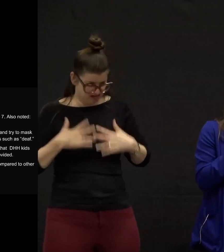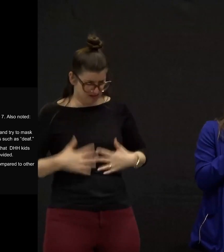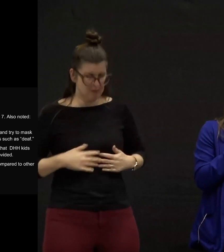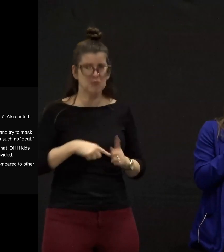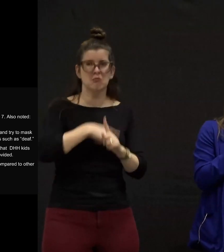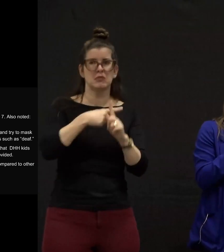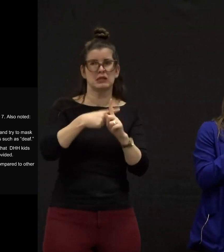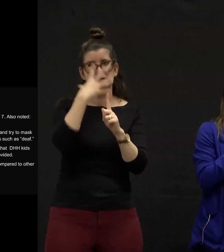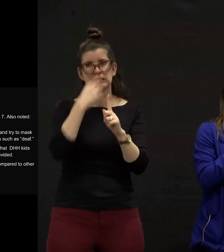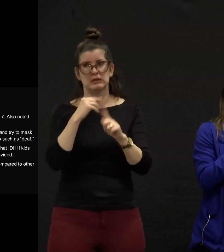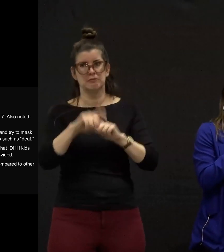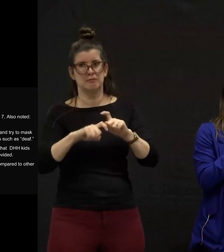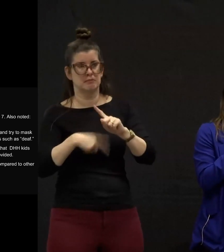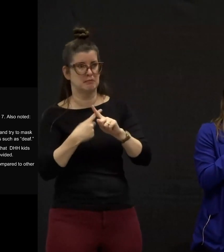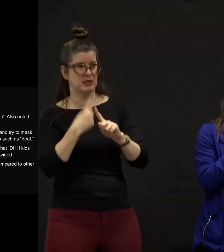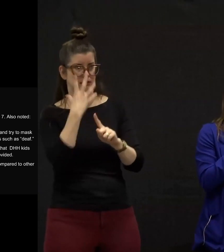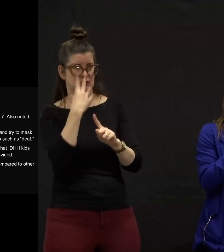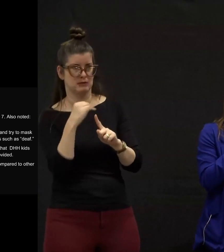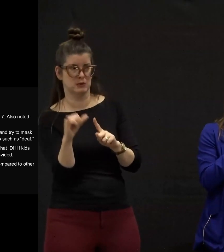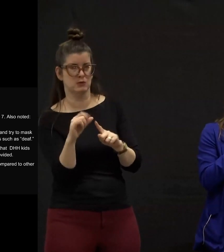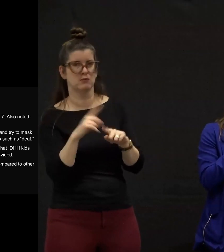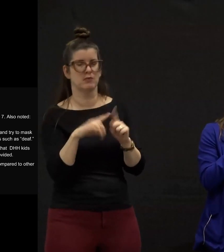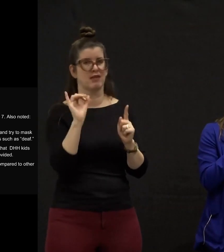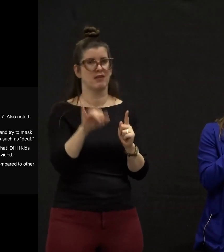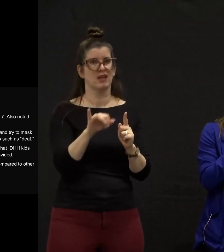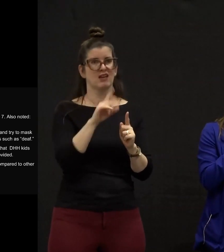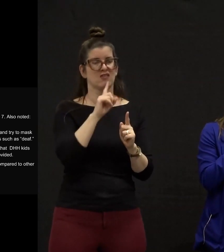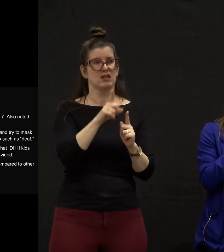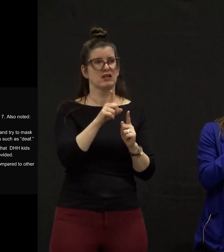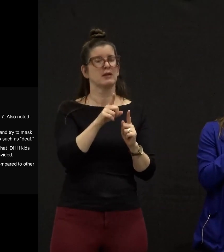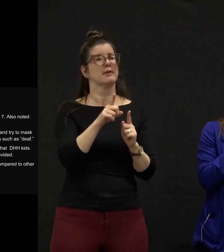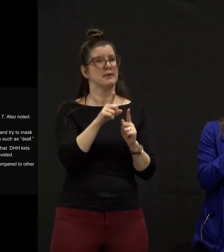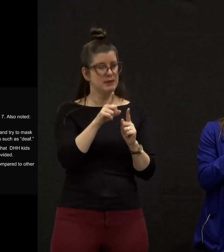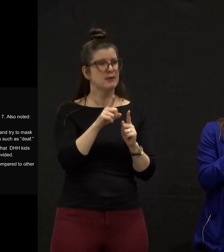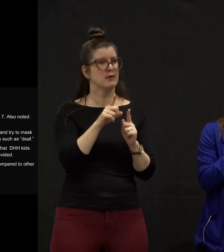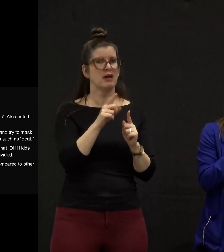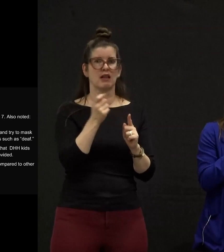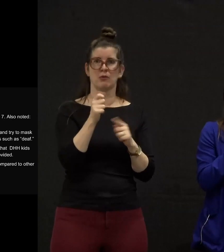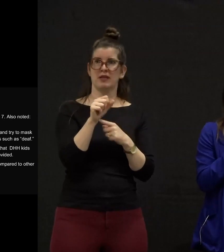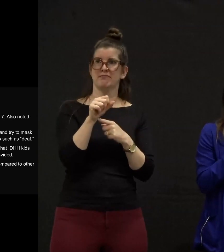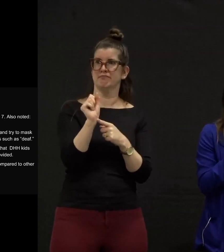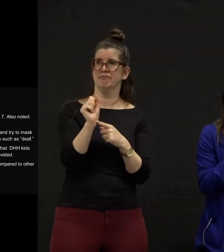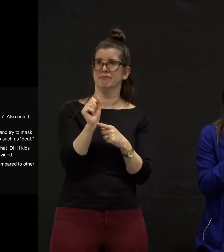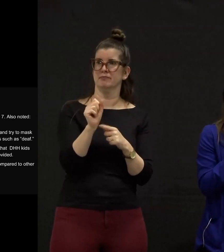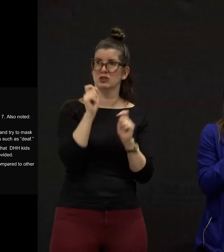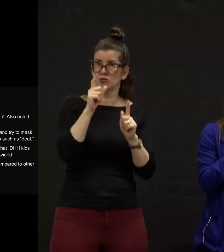But this was something that frankly was surprising to me. It shouldn't be surprising,